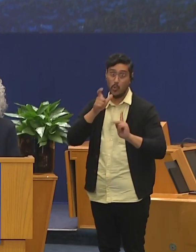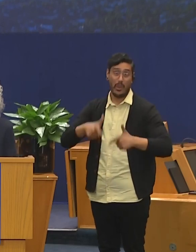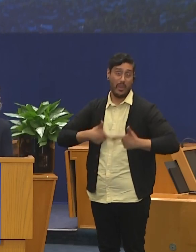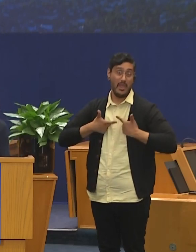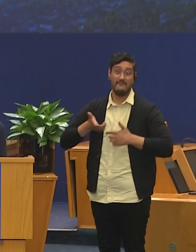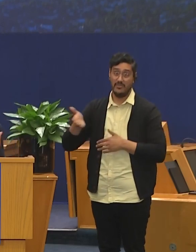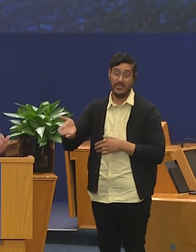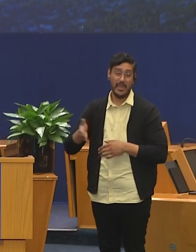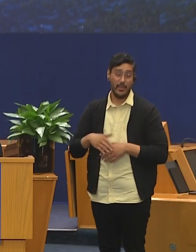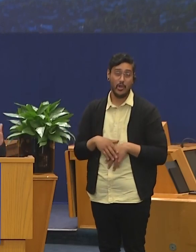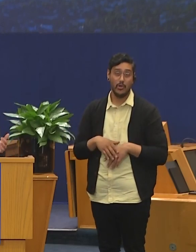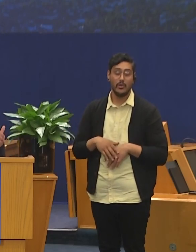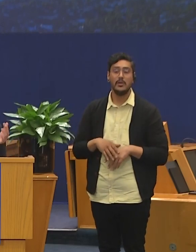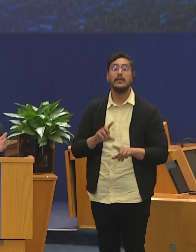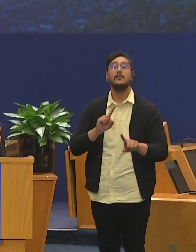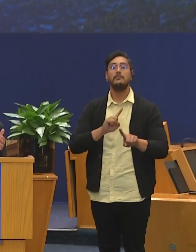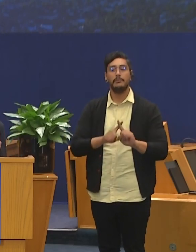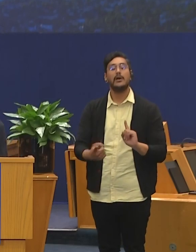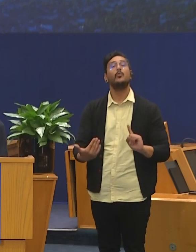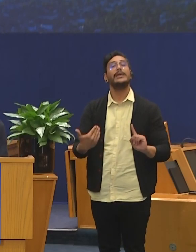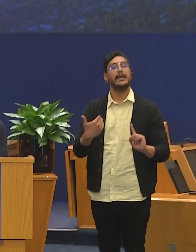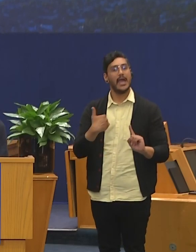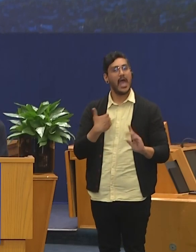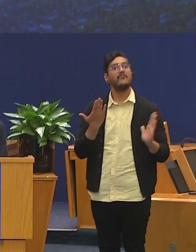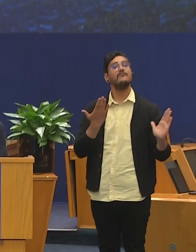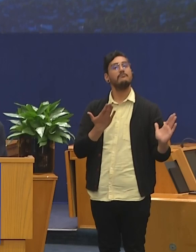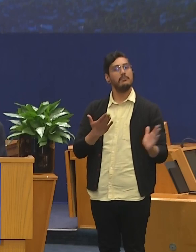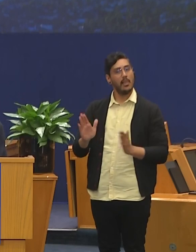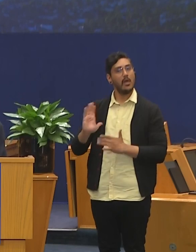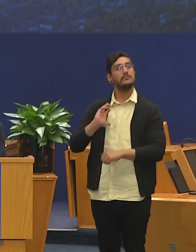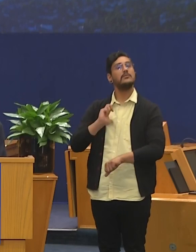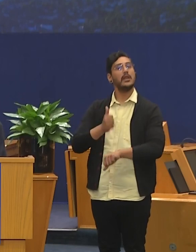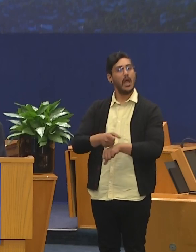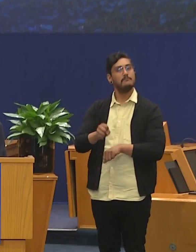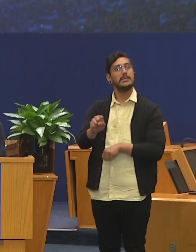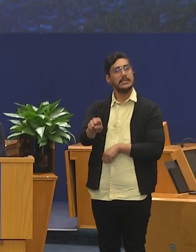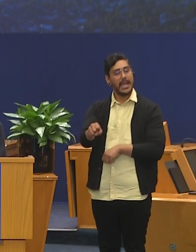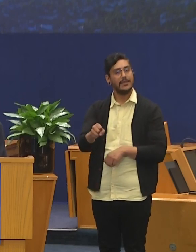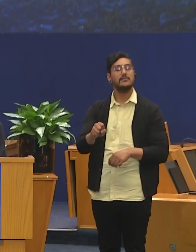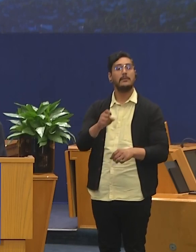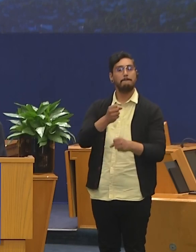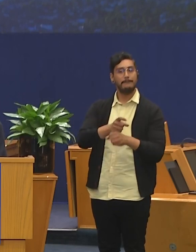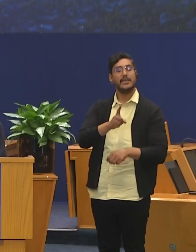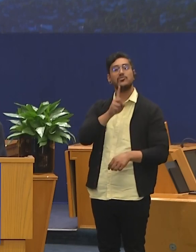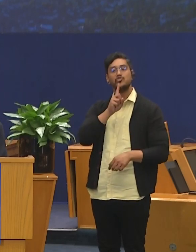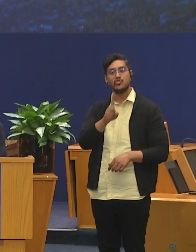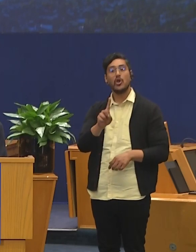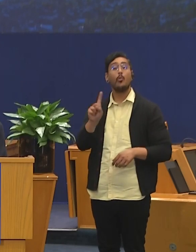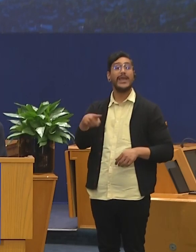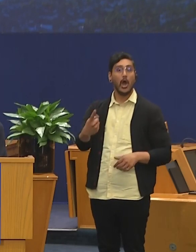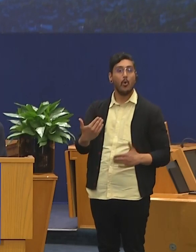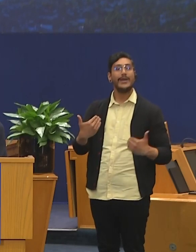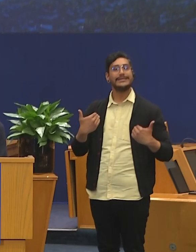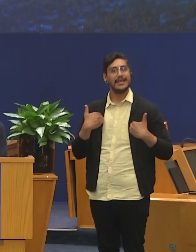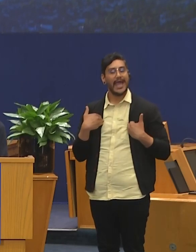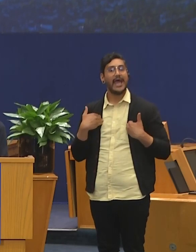THEY'RE VERY VULNERABLE PEOPLE WHO LIVE IN MANY OF THESE INSTITUTIONS. BUT WE DO HAVE PLANS IN PLACE TO